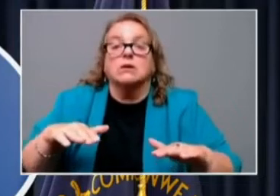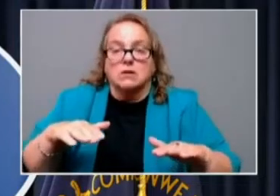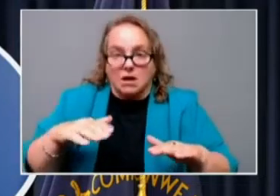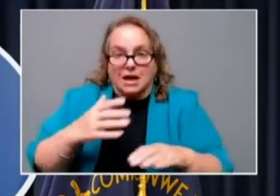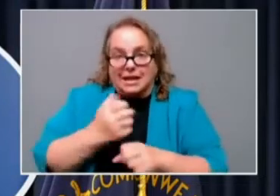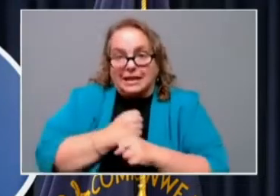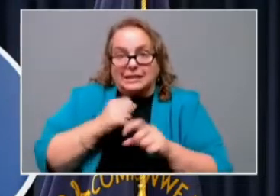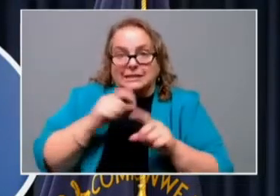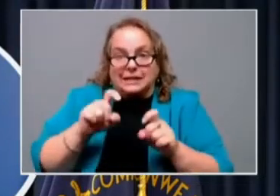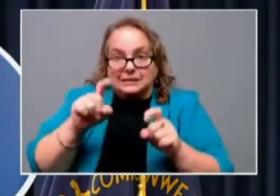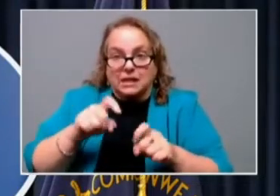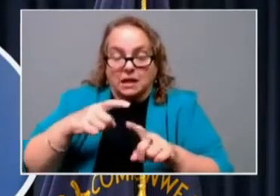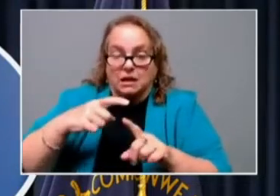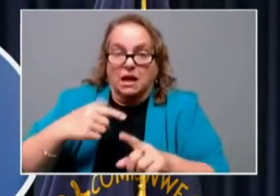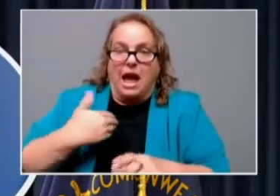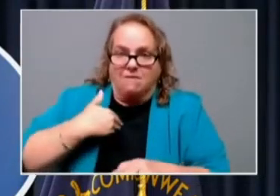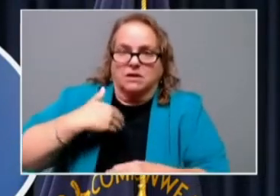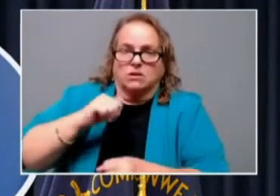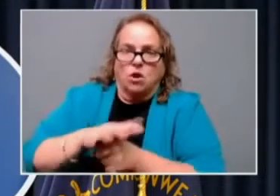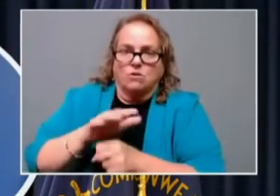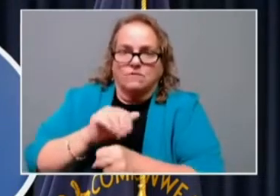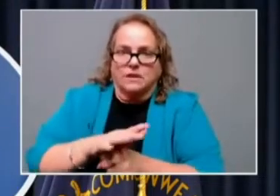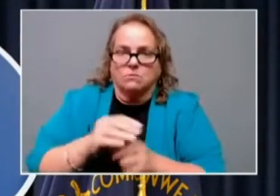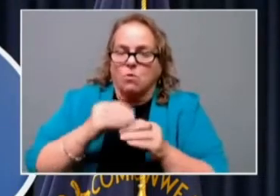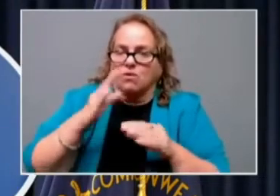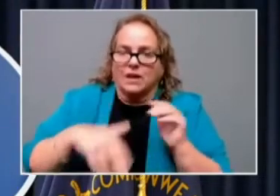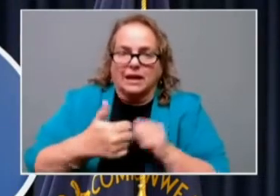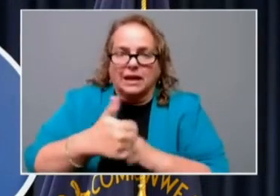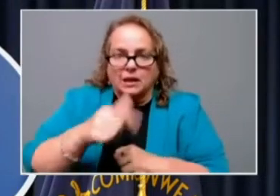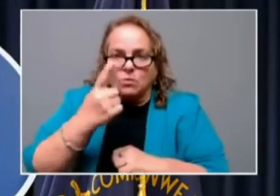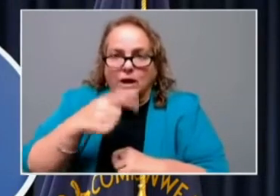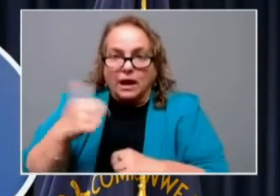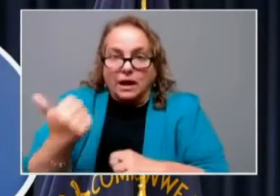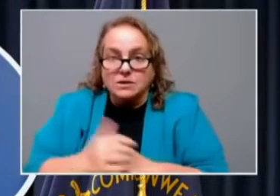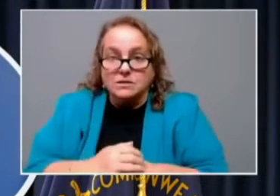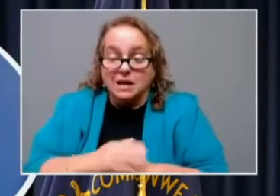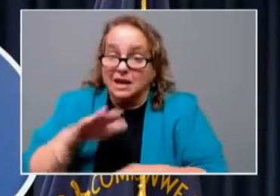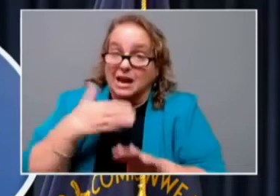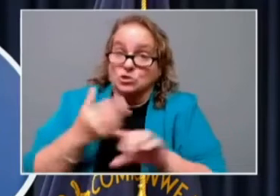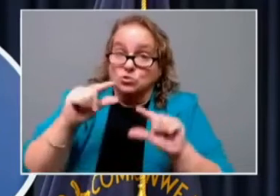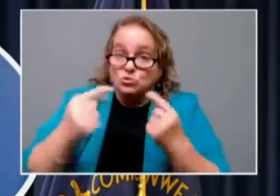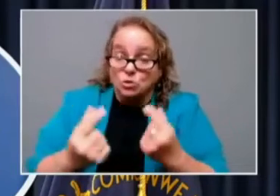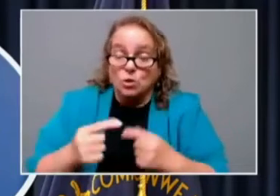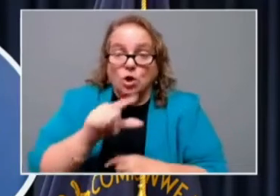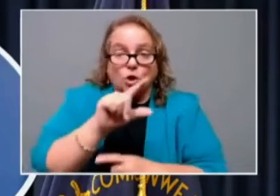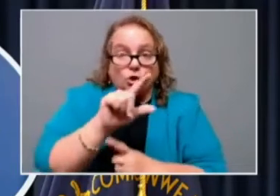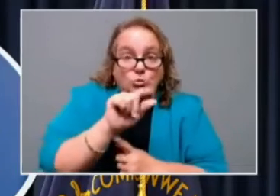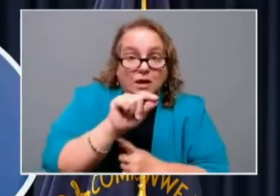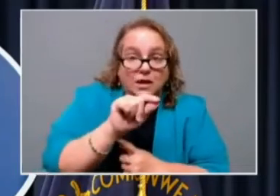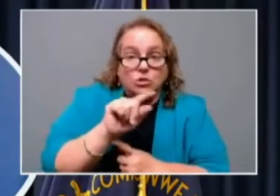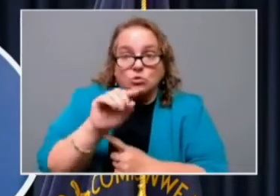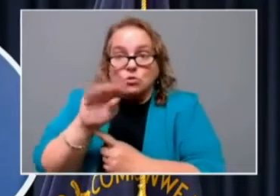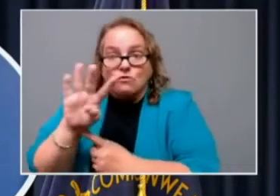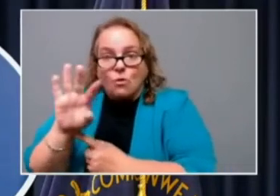more than anyone else. Next group, 20-49 year olds every single day. And I